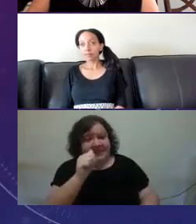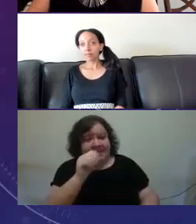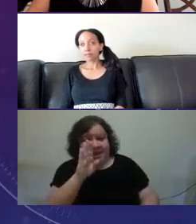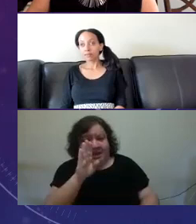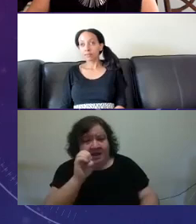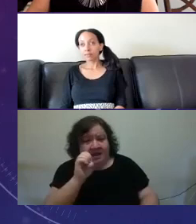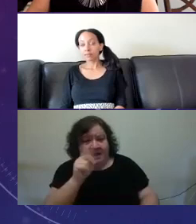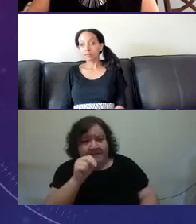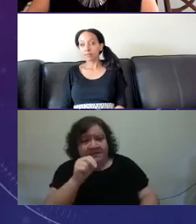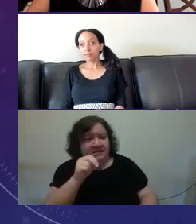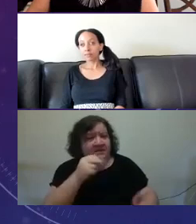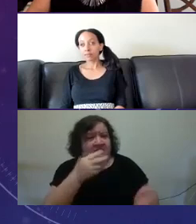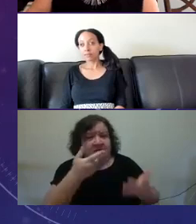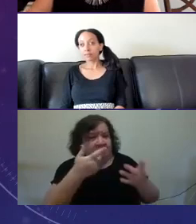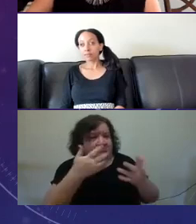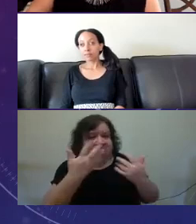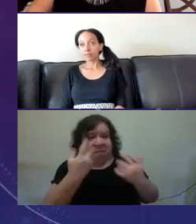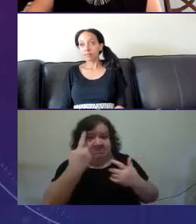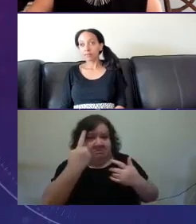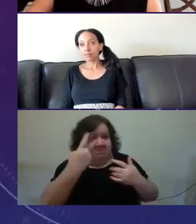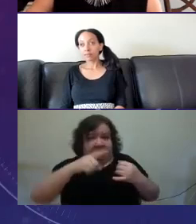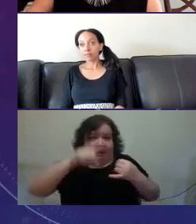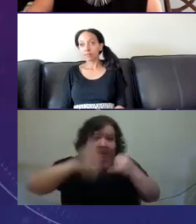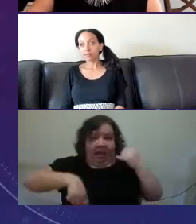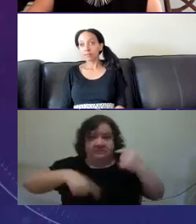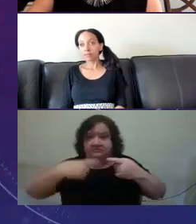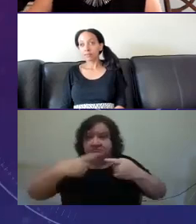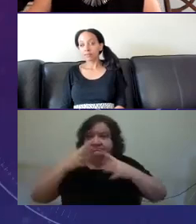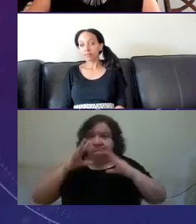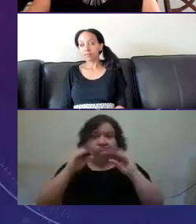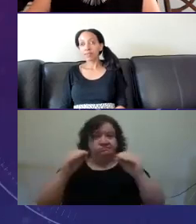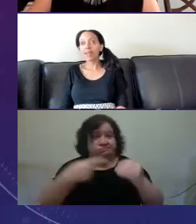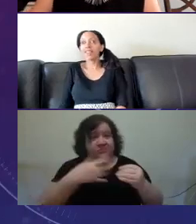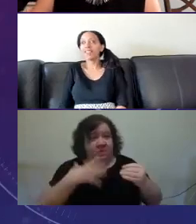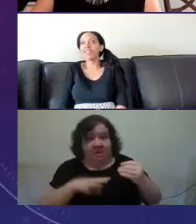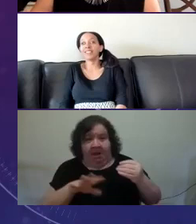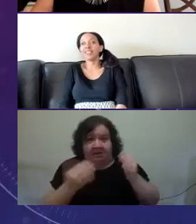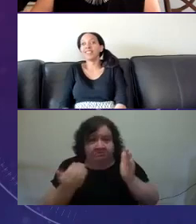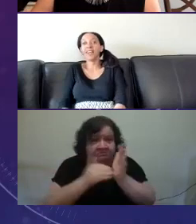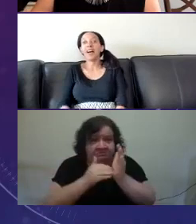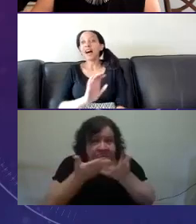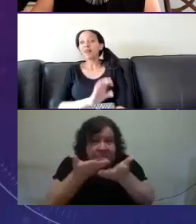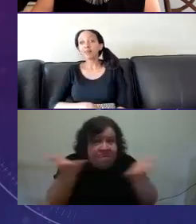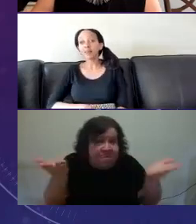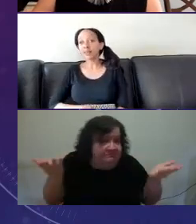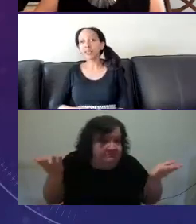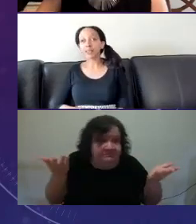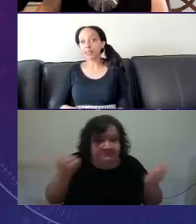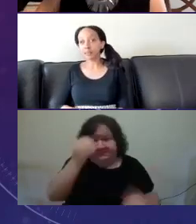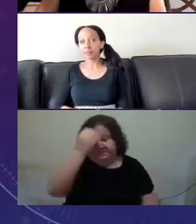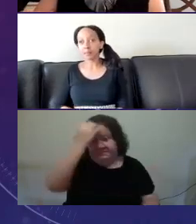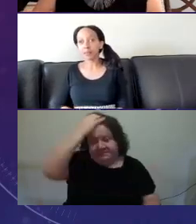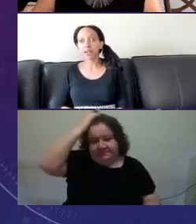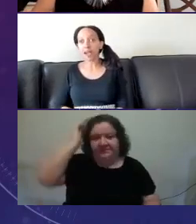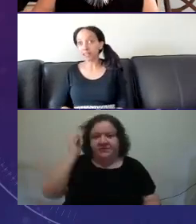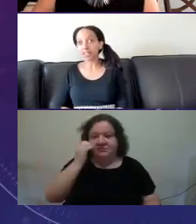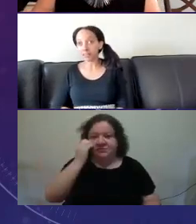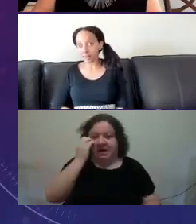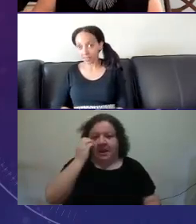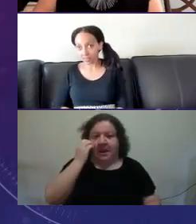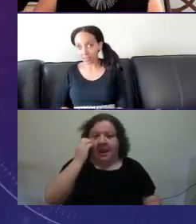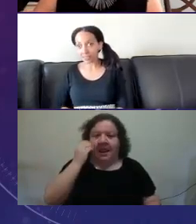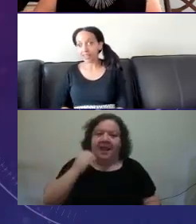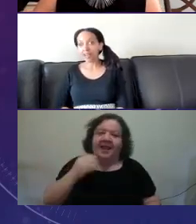us before you go I'm really grateful people were asking questions because